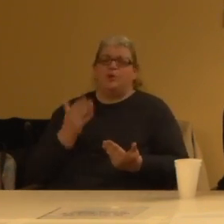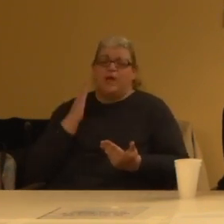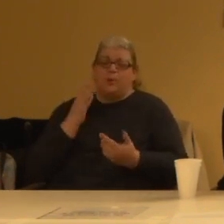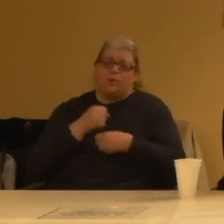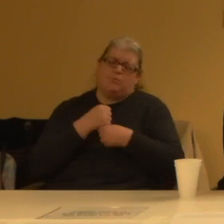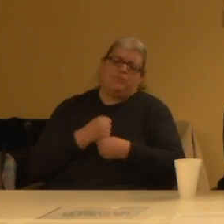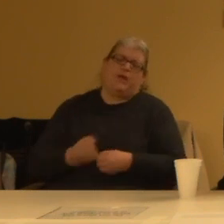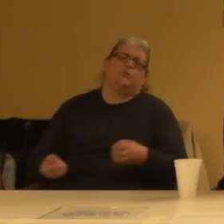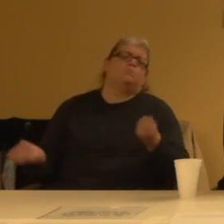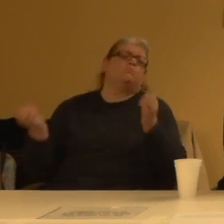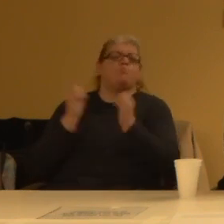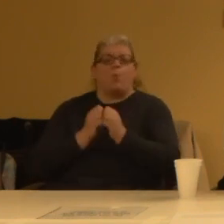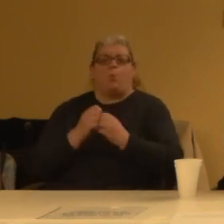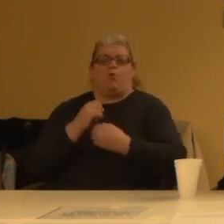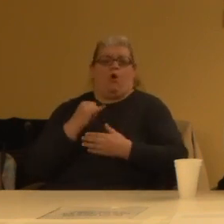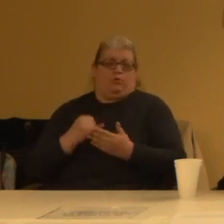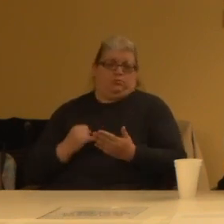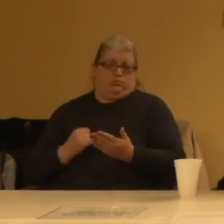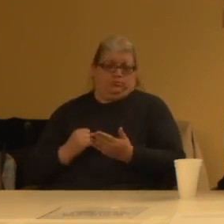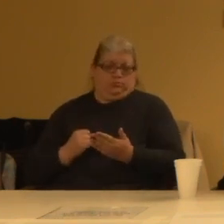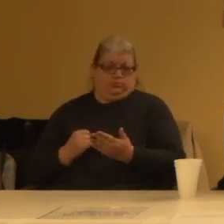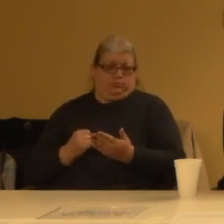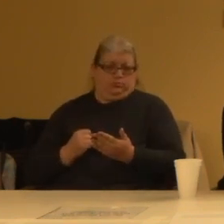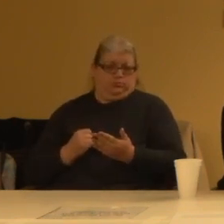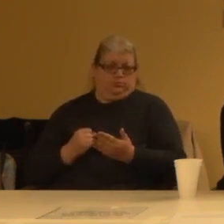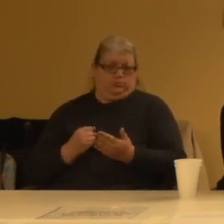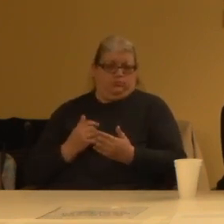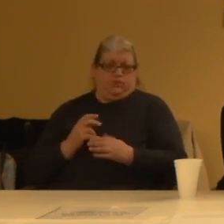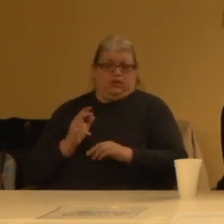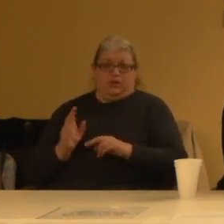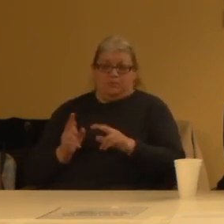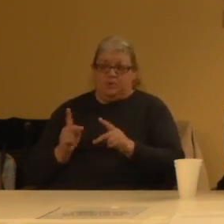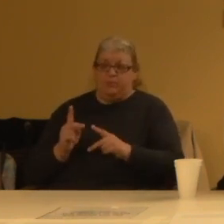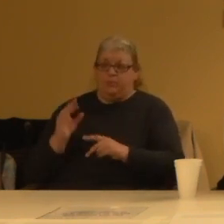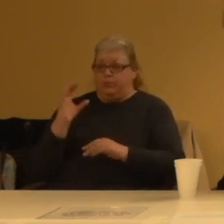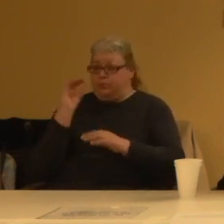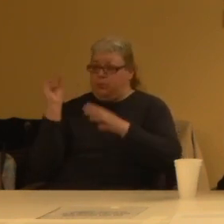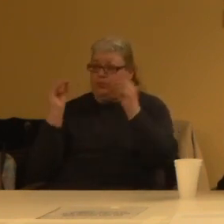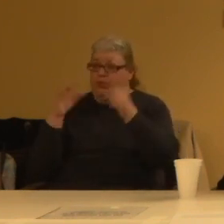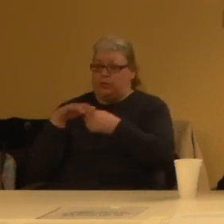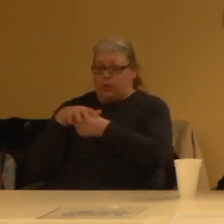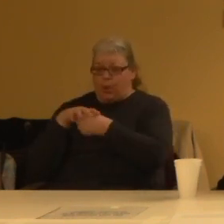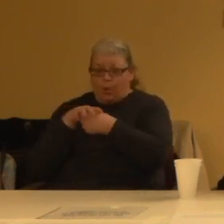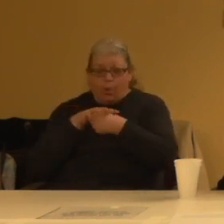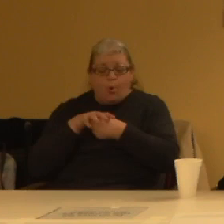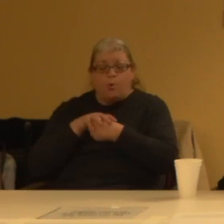like, people in corporations and local entities want that to happen,